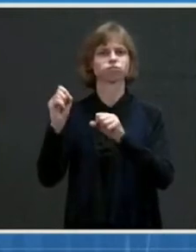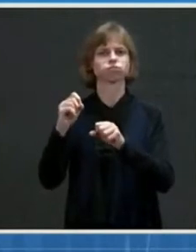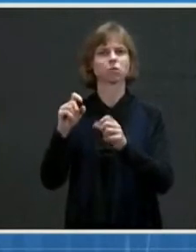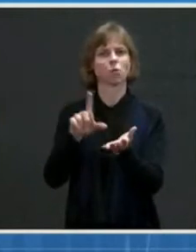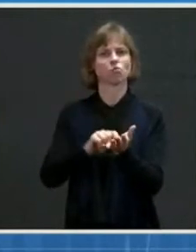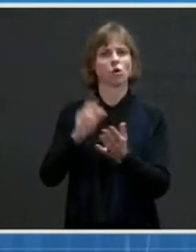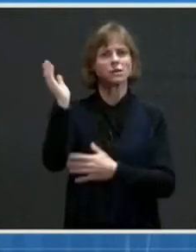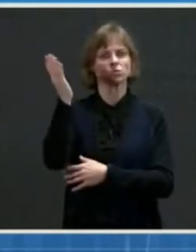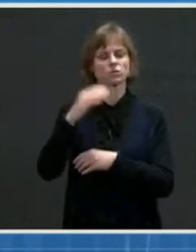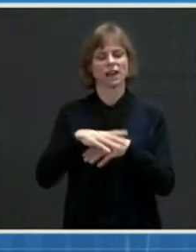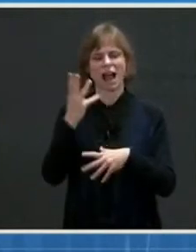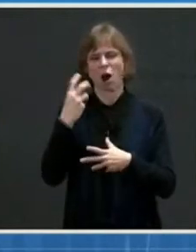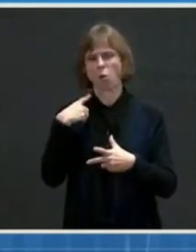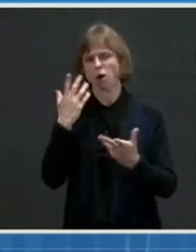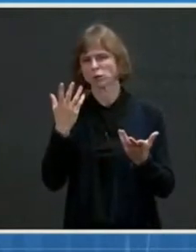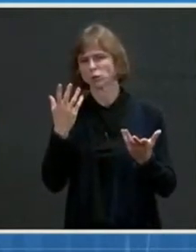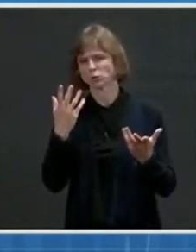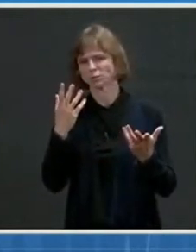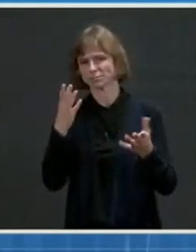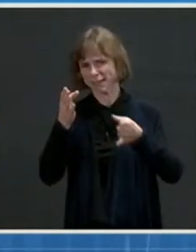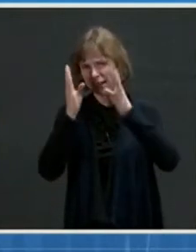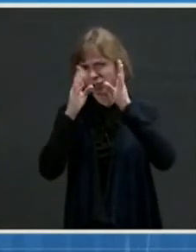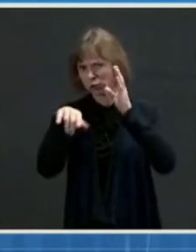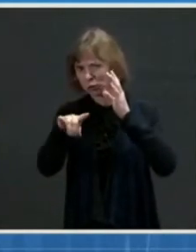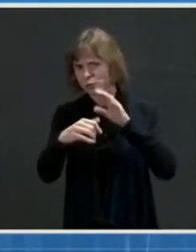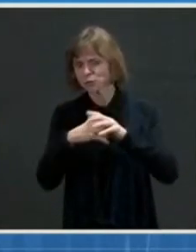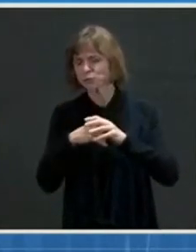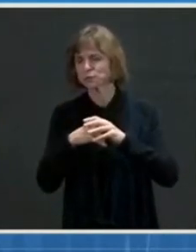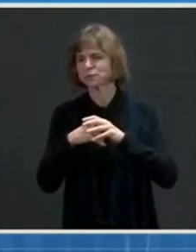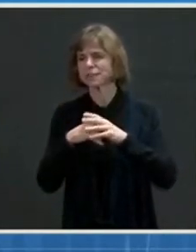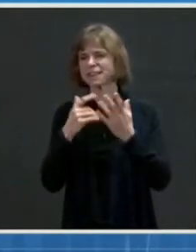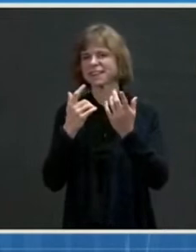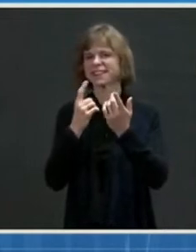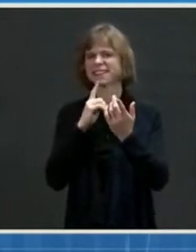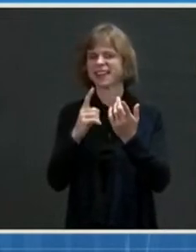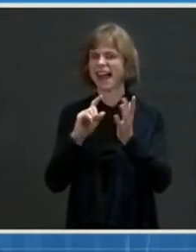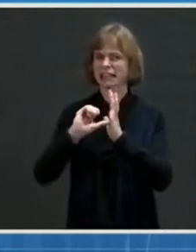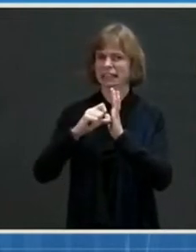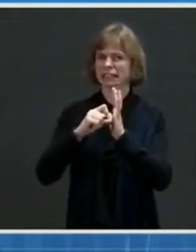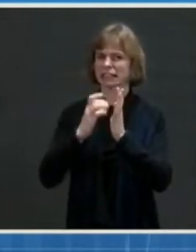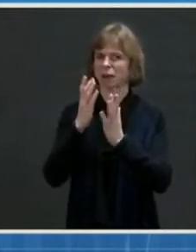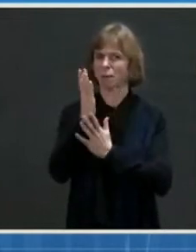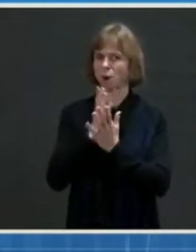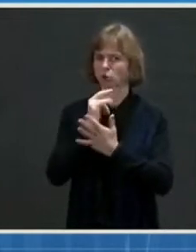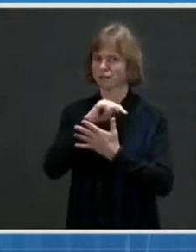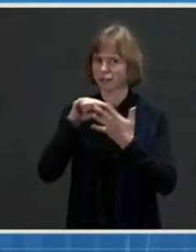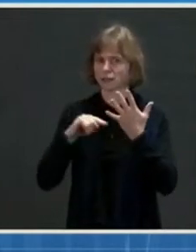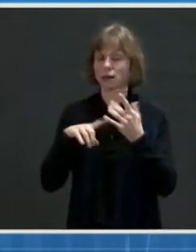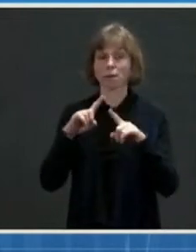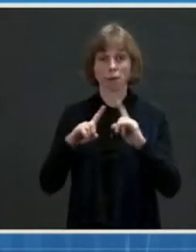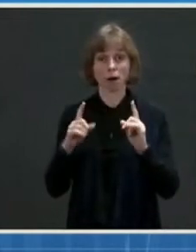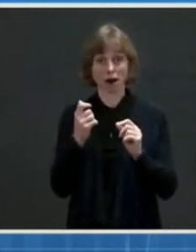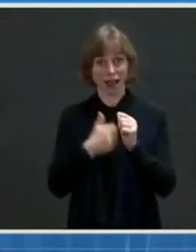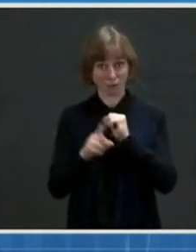BELIEVE, AT 1:30. I WANT TO BRING IT TO YOUR ATTENTION BECAUSE ALTHOUGH THEY